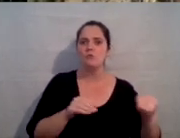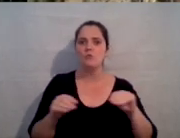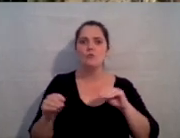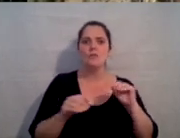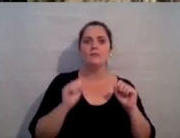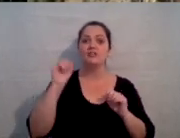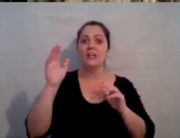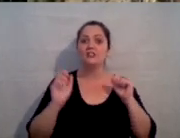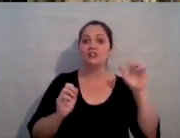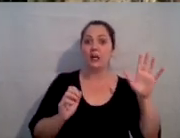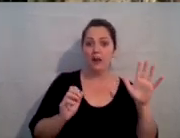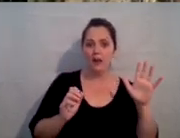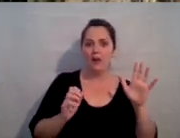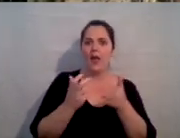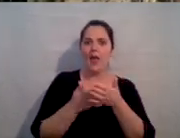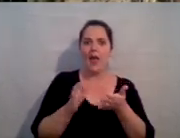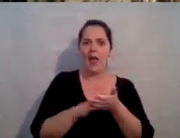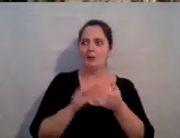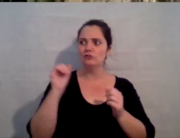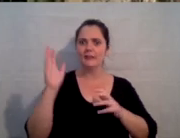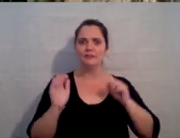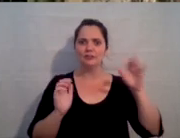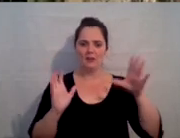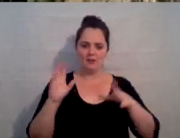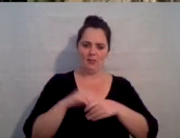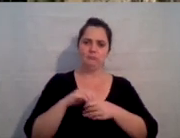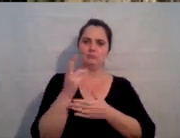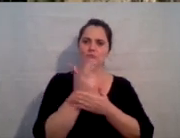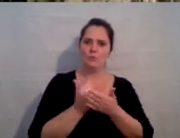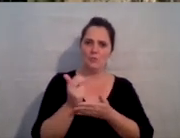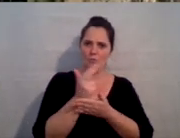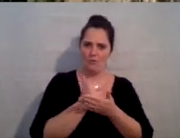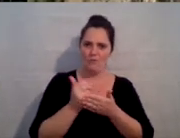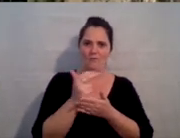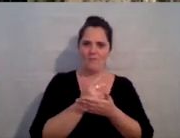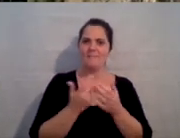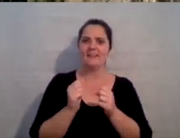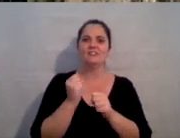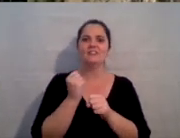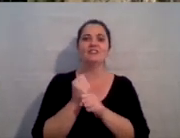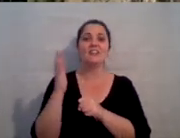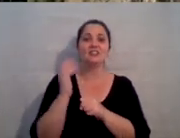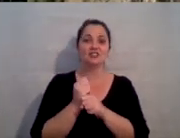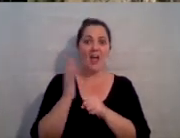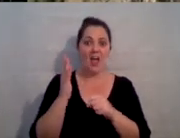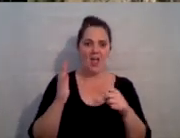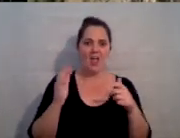into the life drawing system, primarily through what's called gesture drawing, although we're going to really really expand that notion of